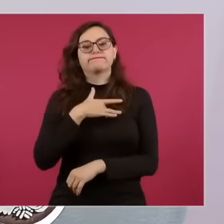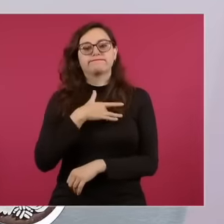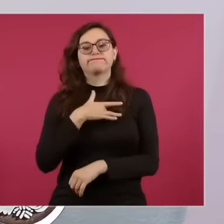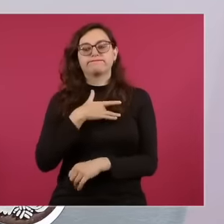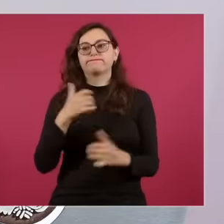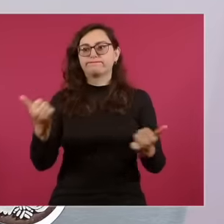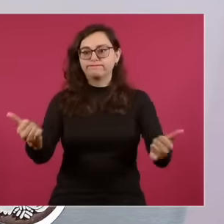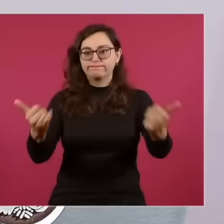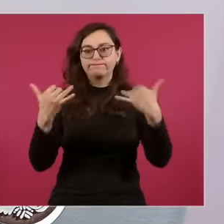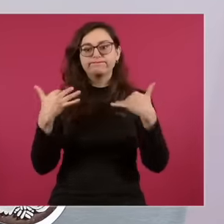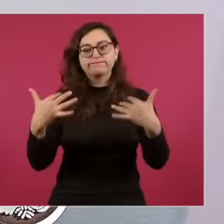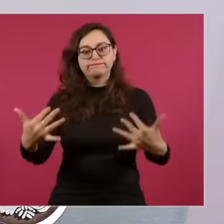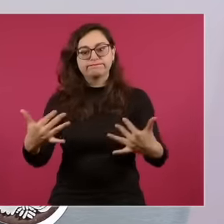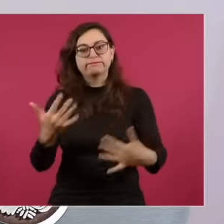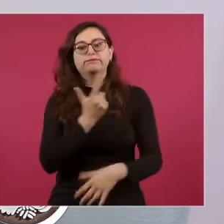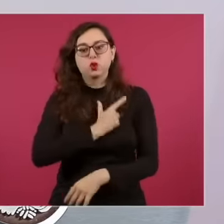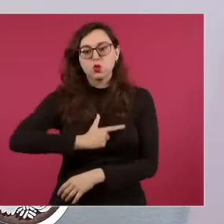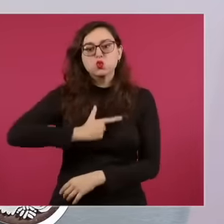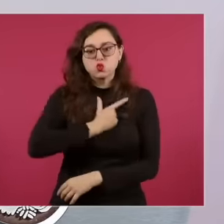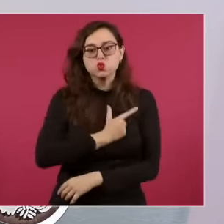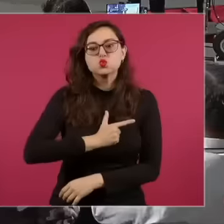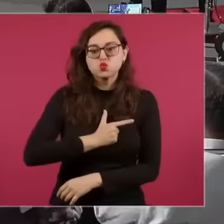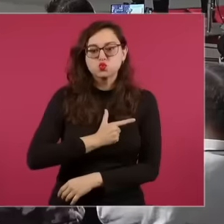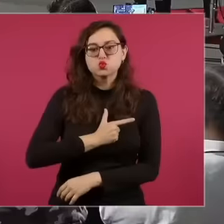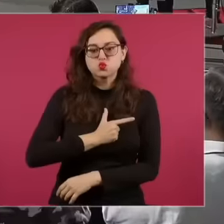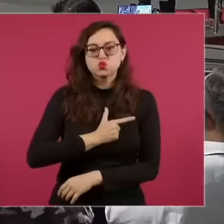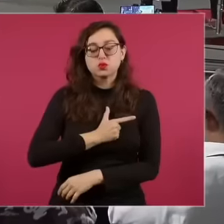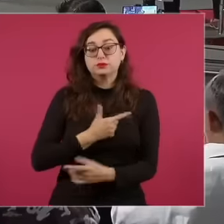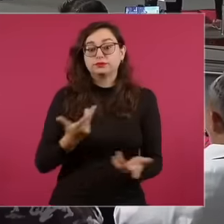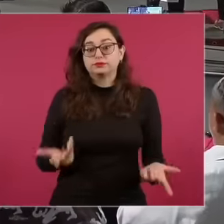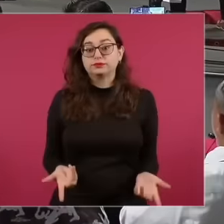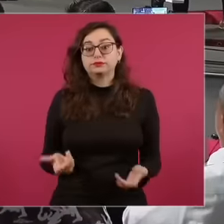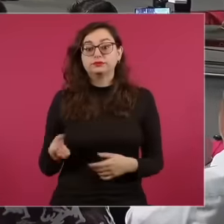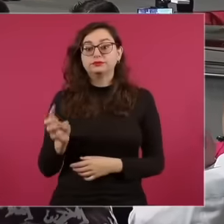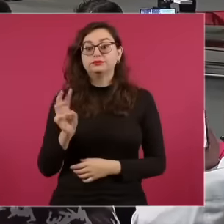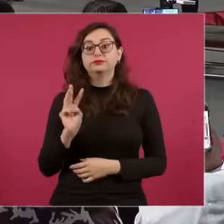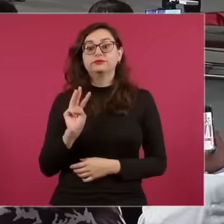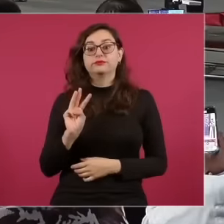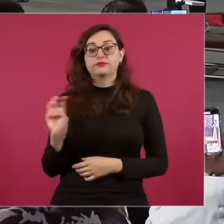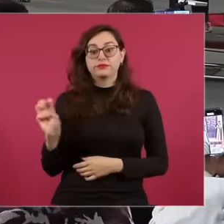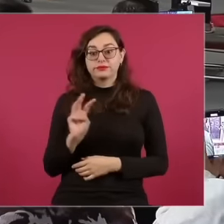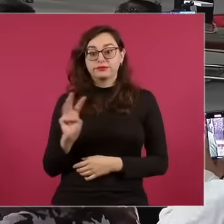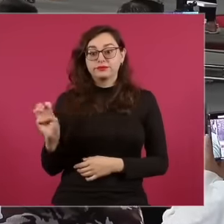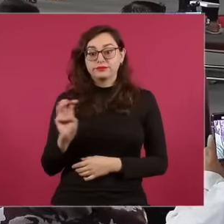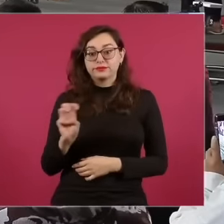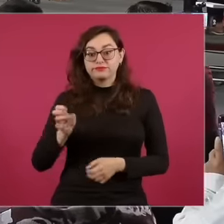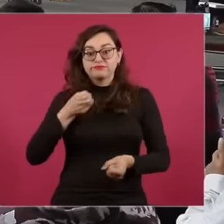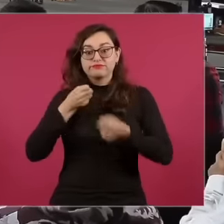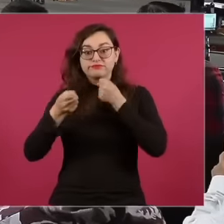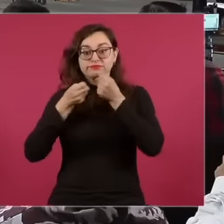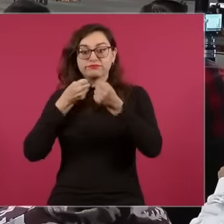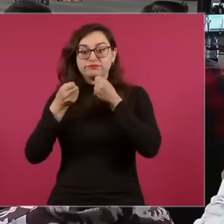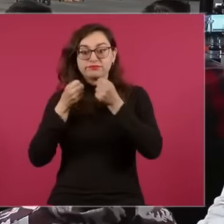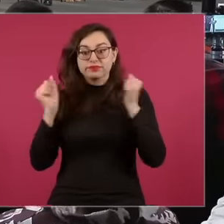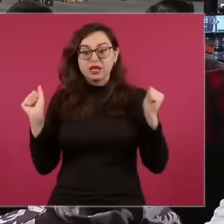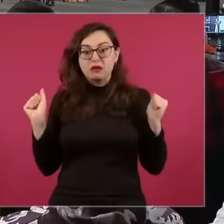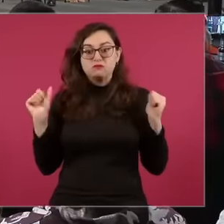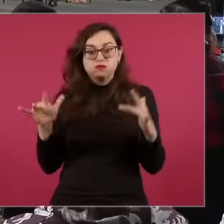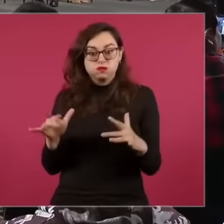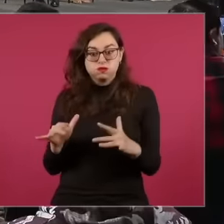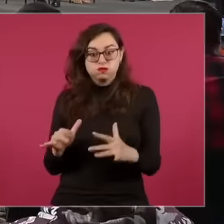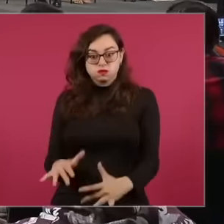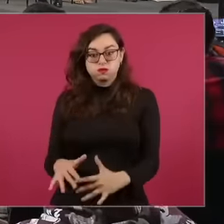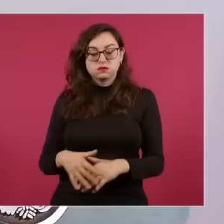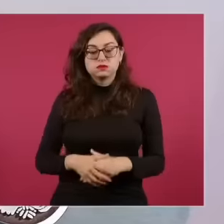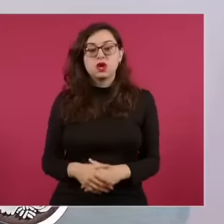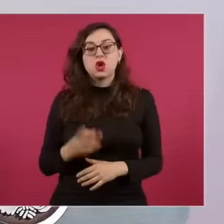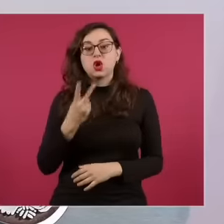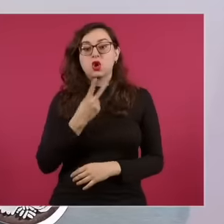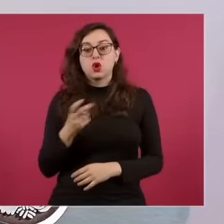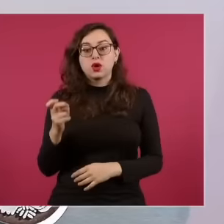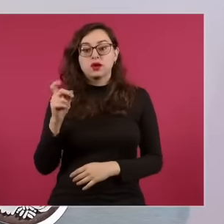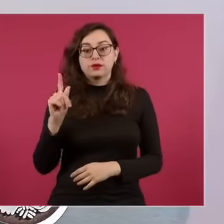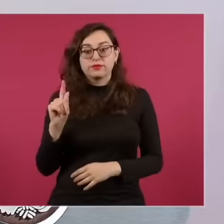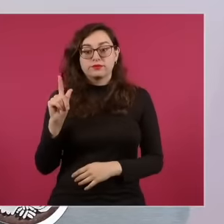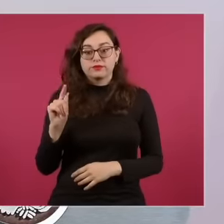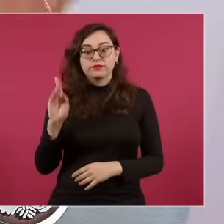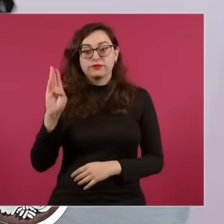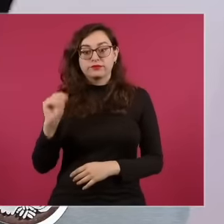all eh we are more than 300 in this meeting there are 279 who were registered who are here